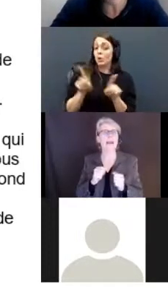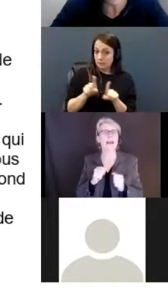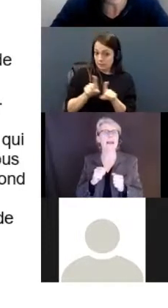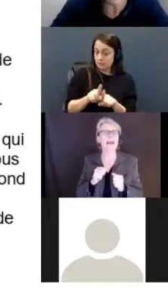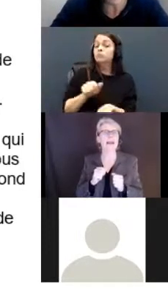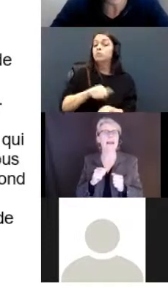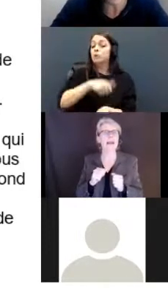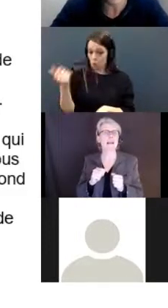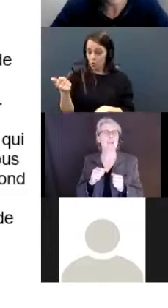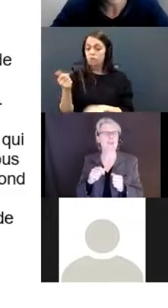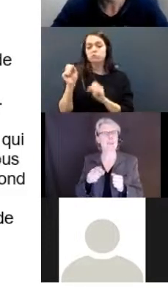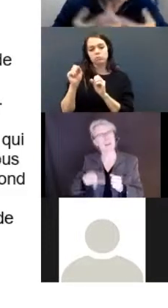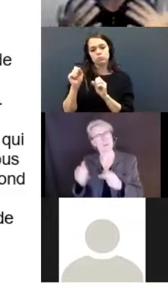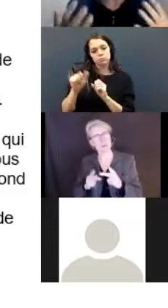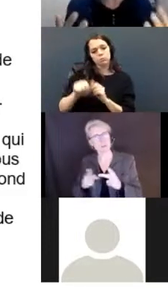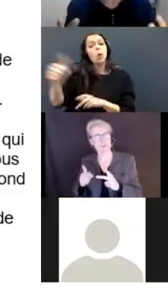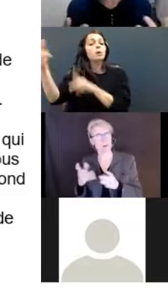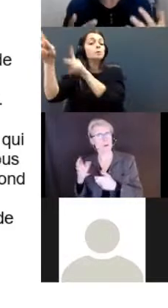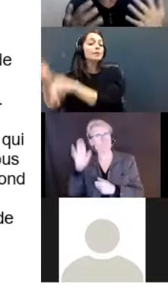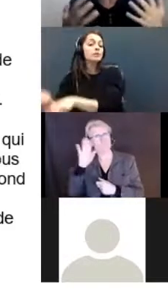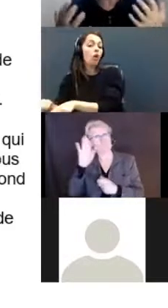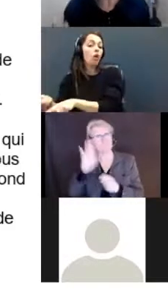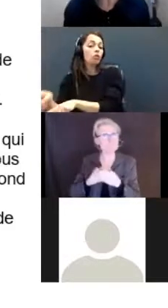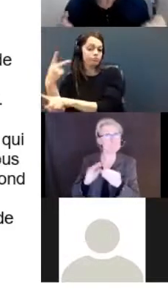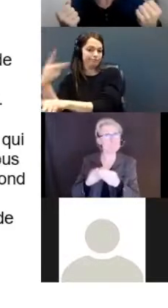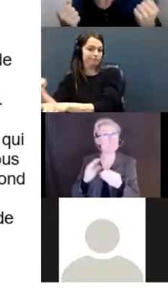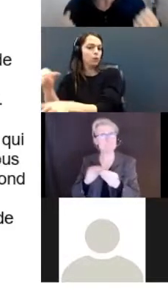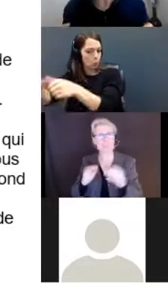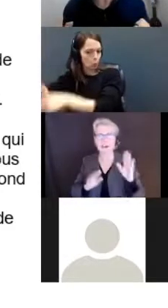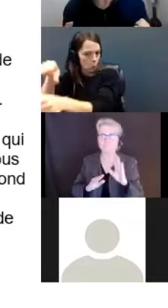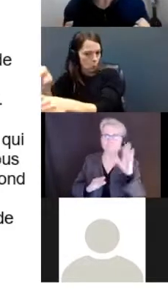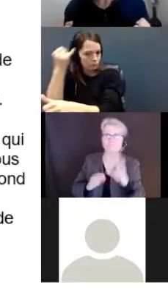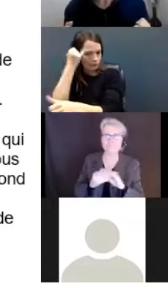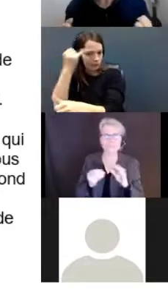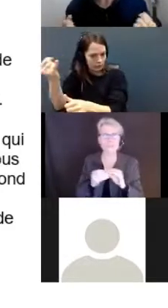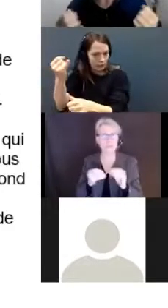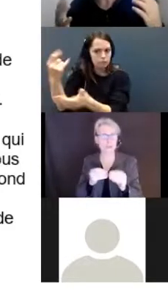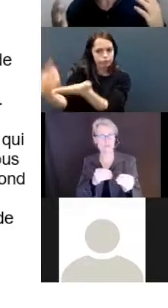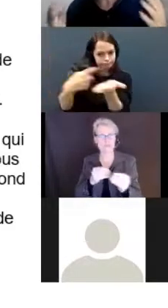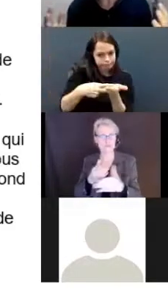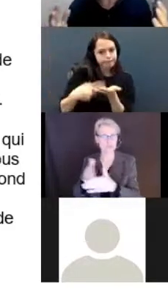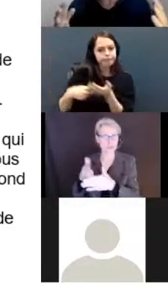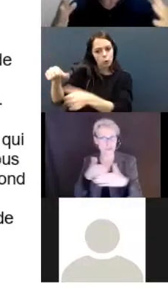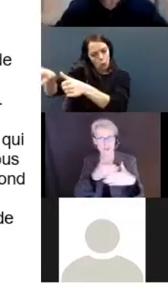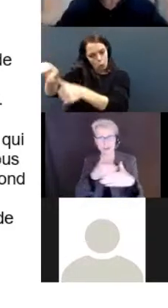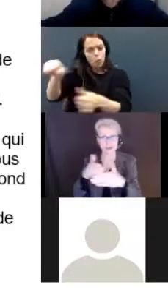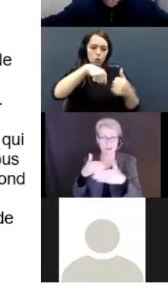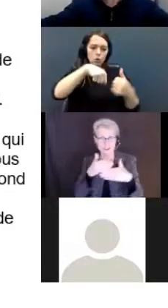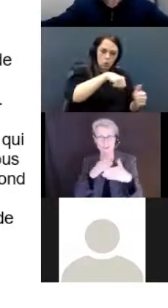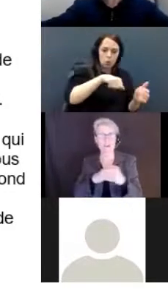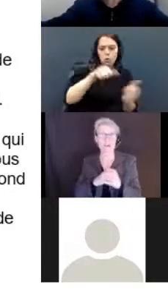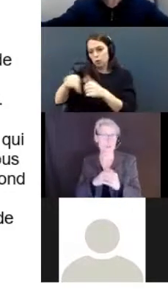ideas too we're going to have lots of excitement and energy but it's important to create space